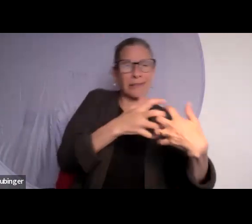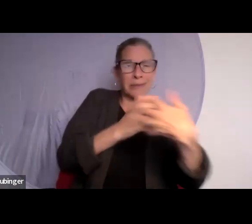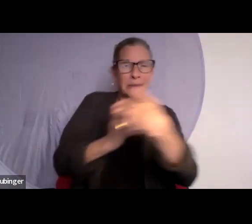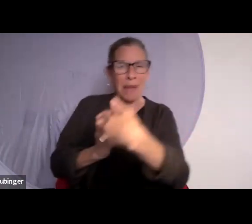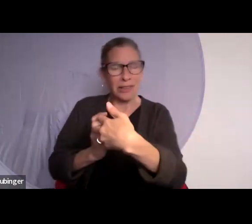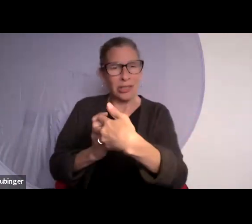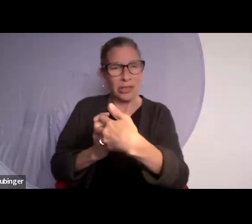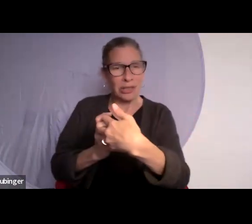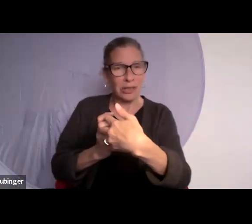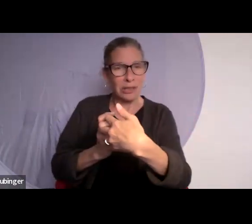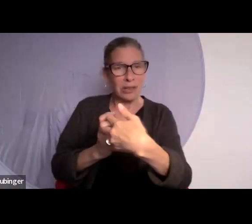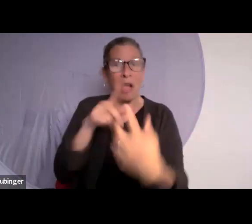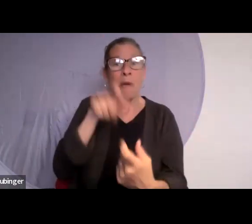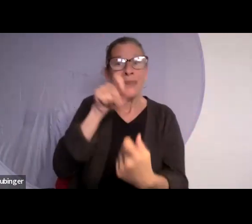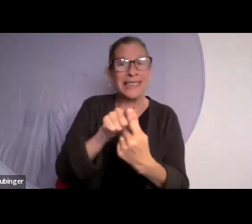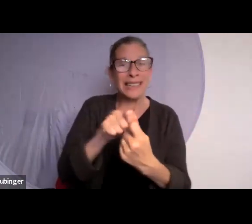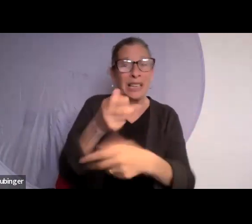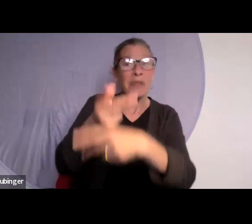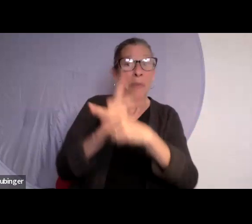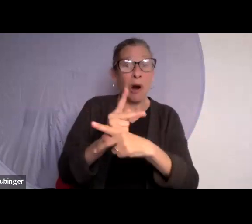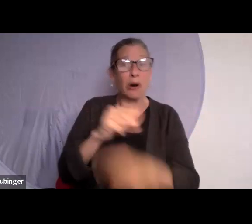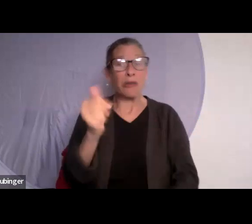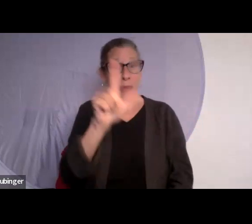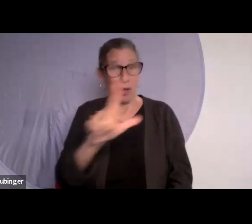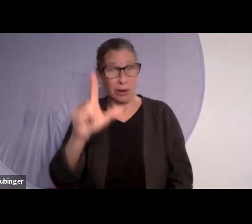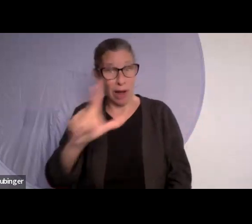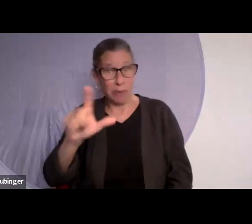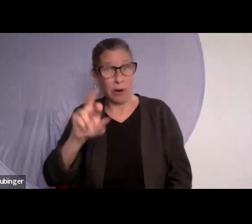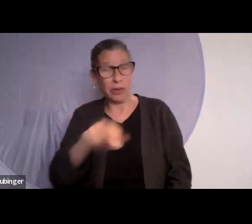from different libraries and other sources, was a big access